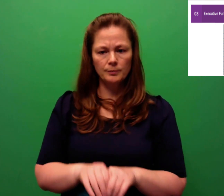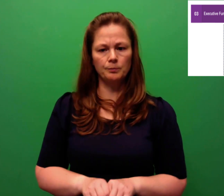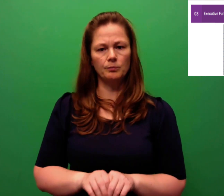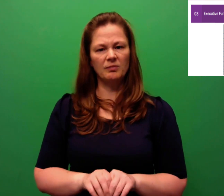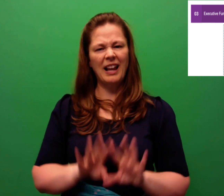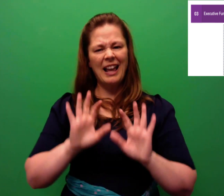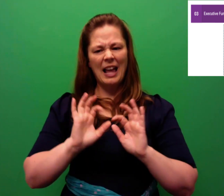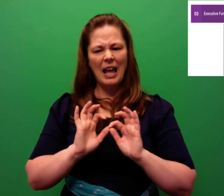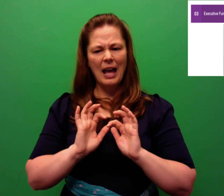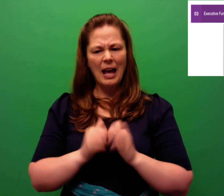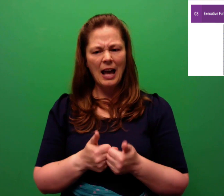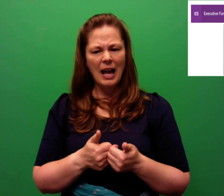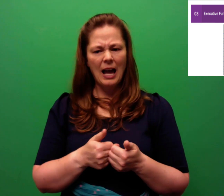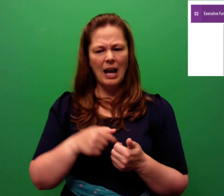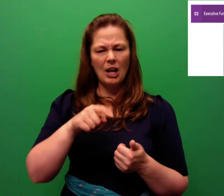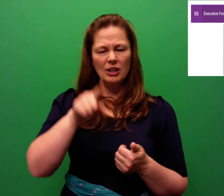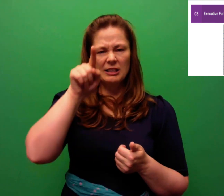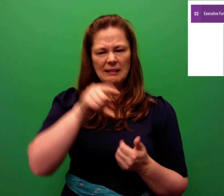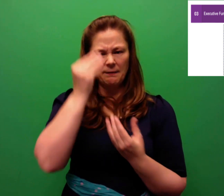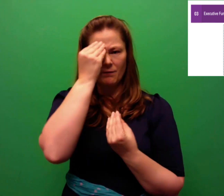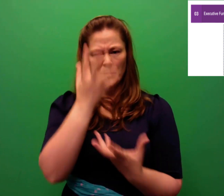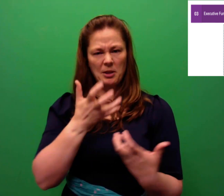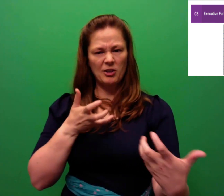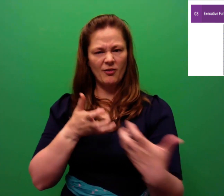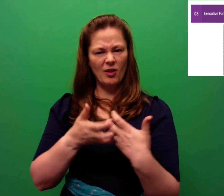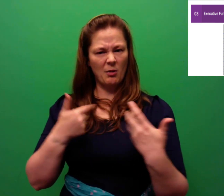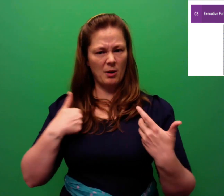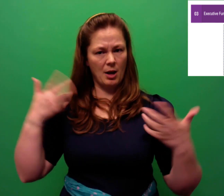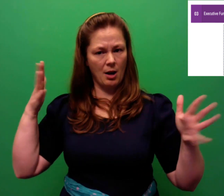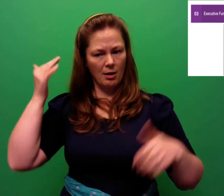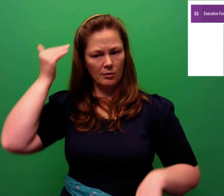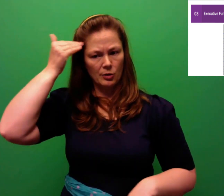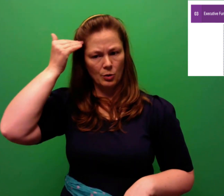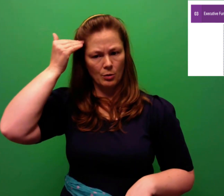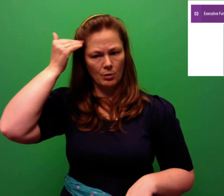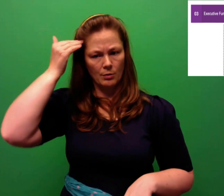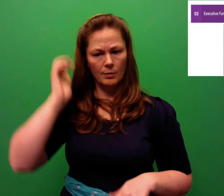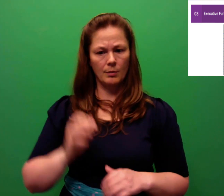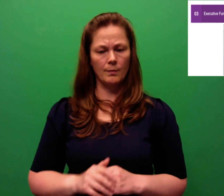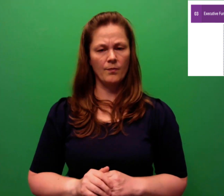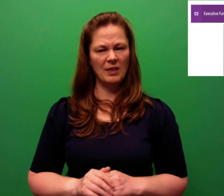know, how can I use this information?